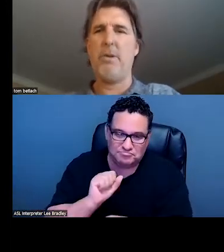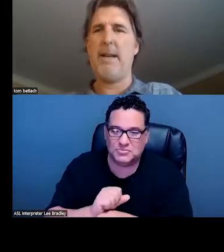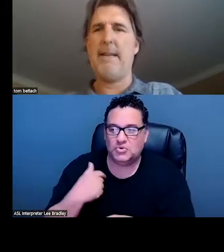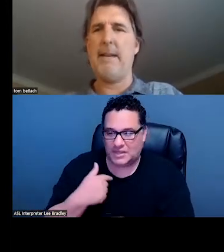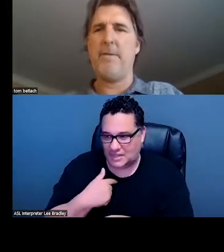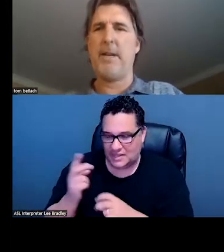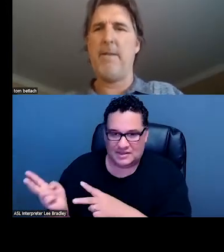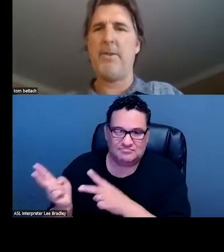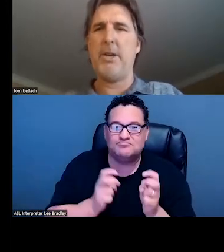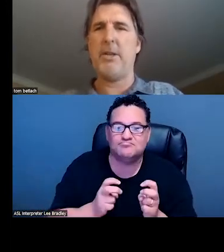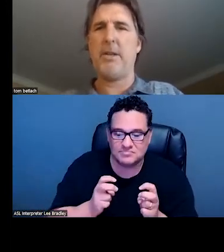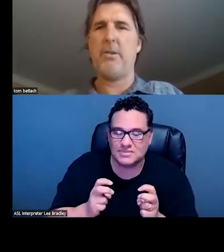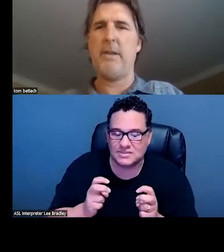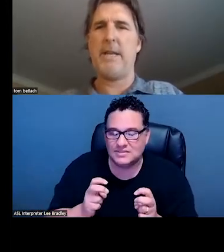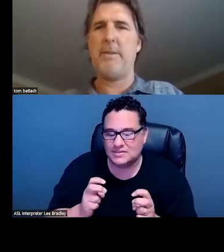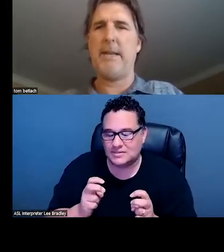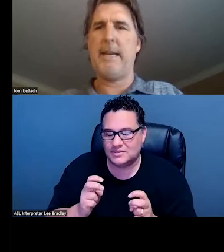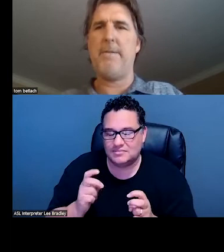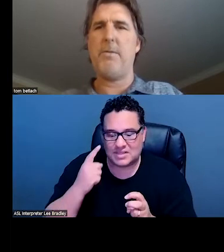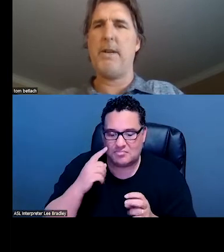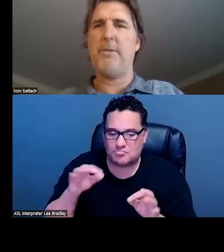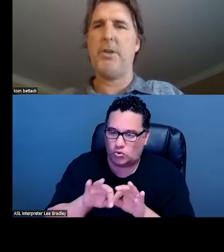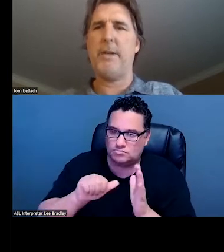TO HIGHLIGHT FROM THE CONVERSATION THAT OCCURRED LAST WEEK. AGAIN OF YOU WEREN'T ABLE TO JOIN UH.